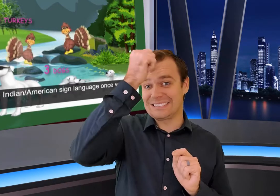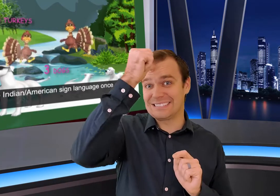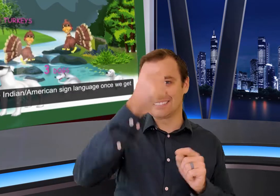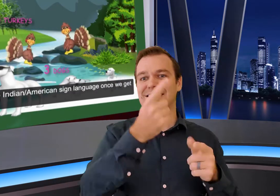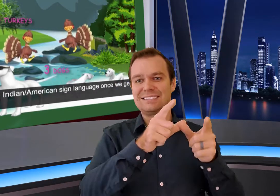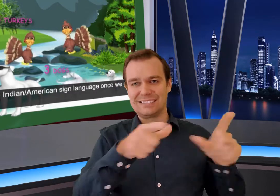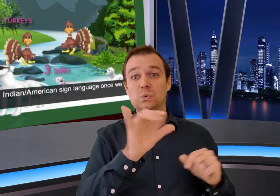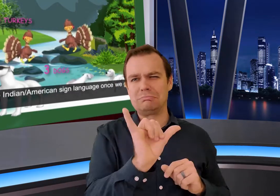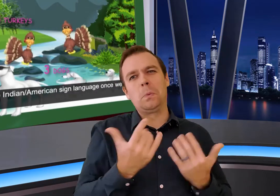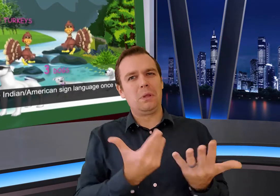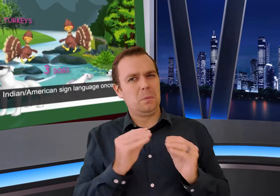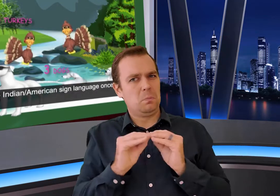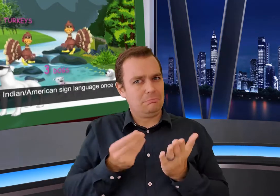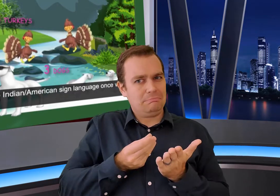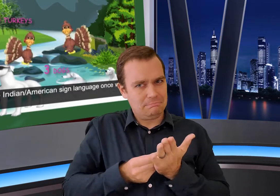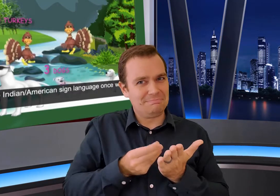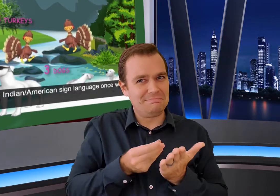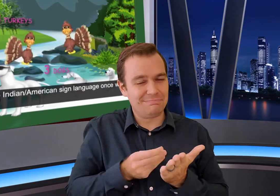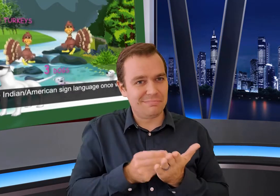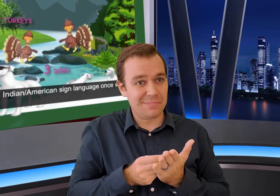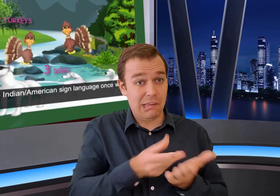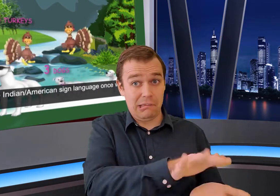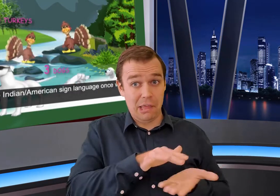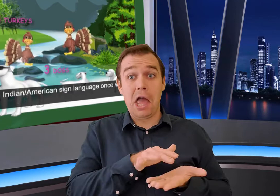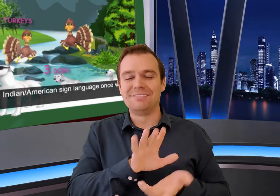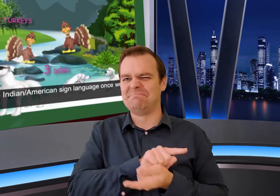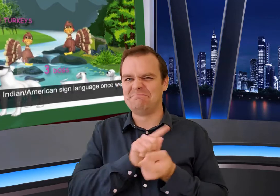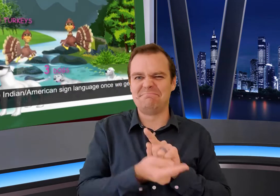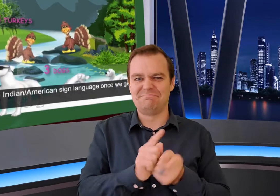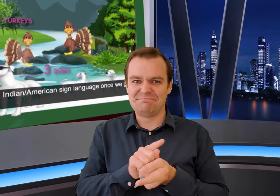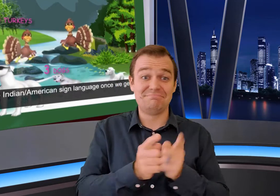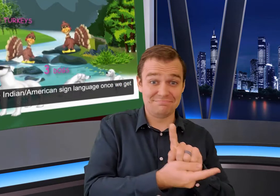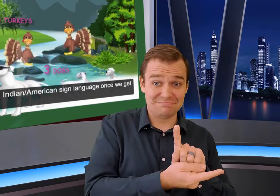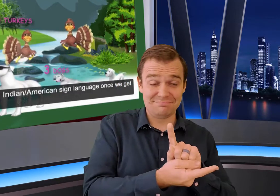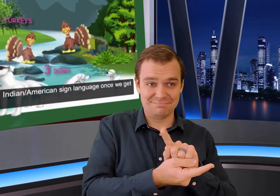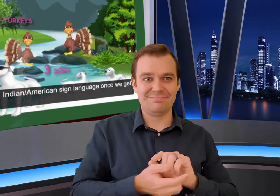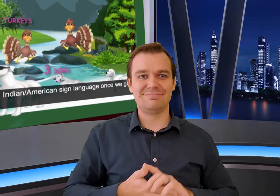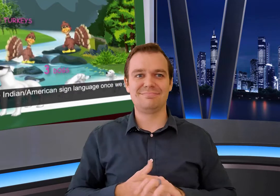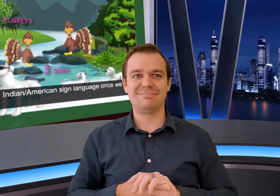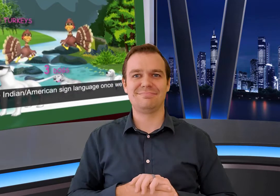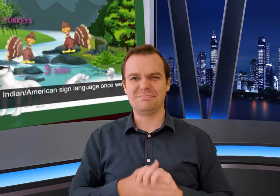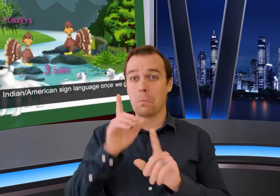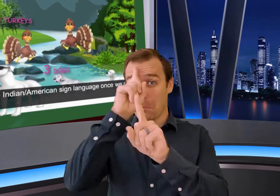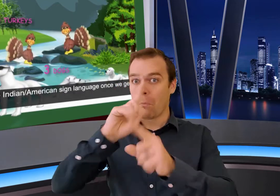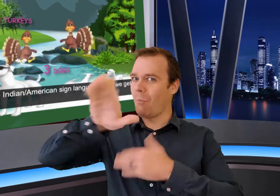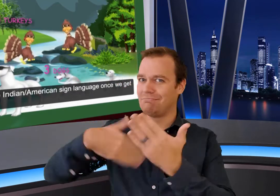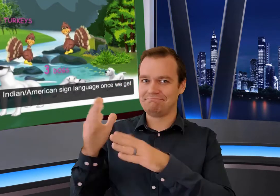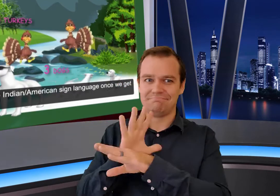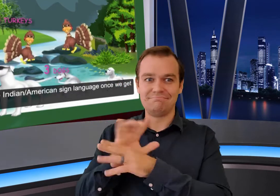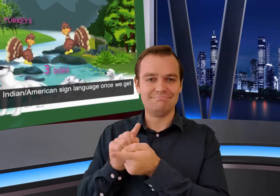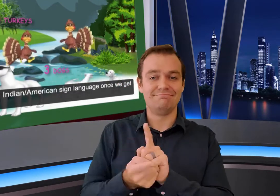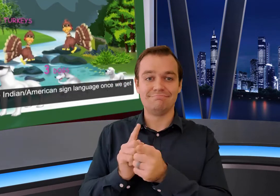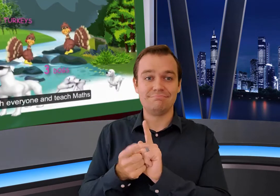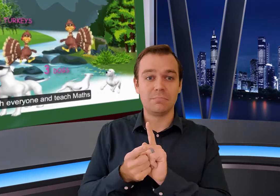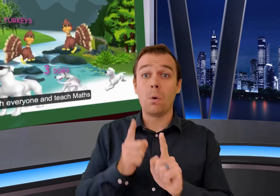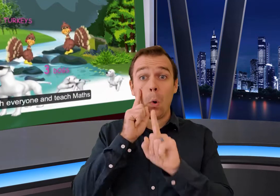and we will try to translate all chapters into Indian/American sign language once we get more funds